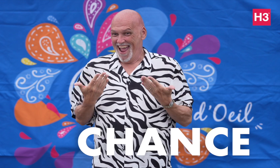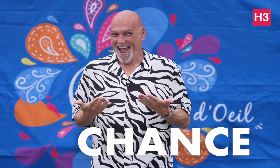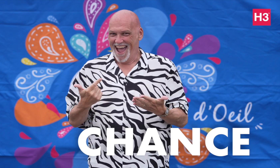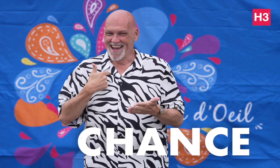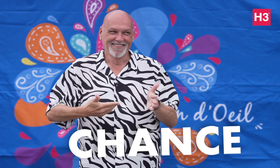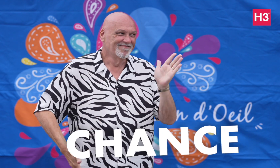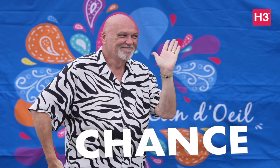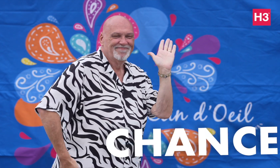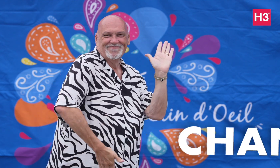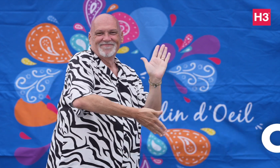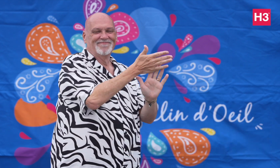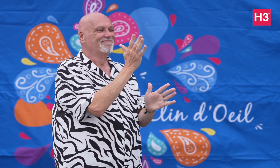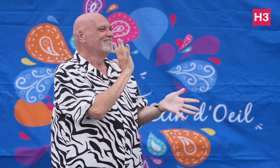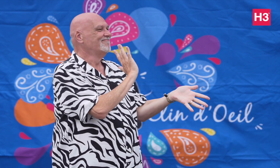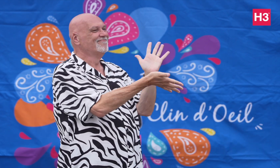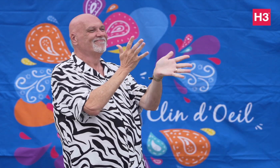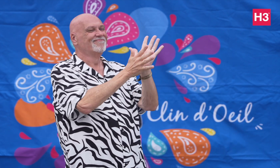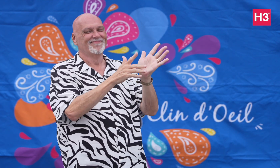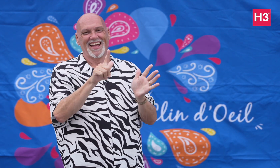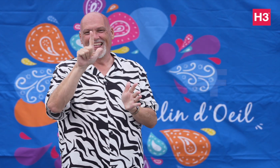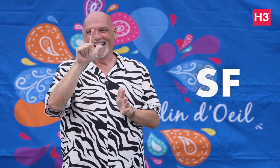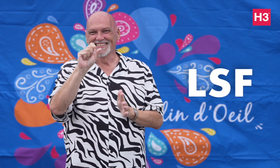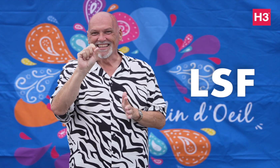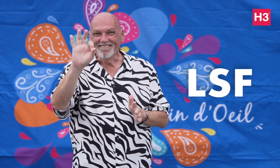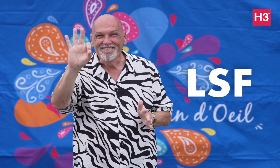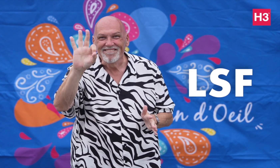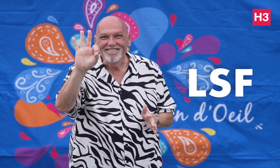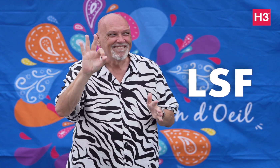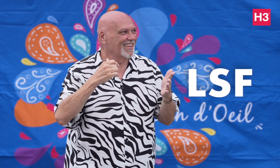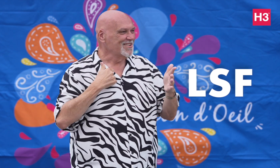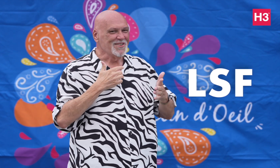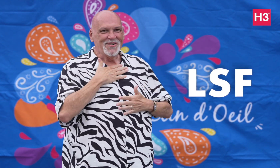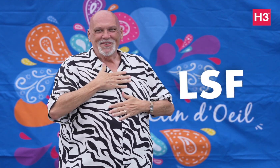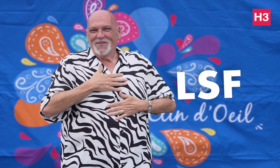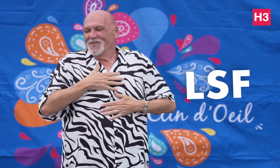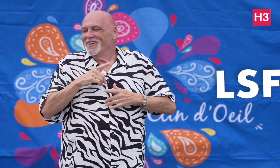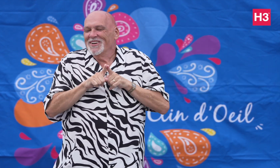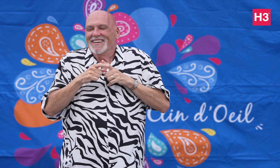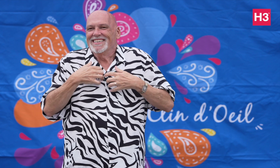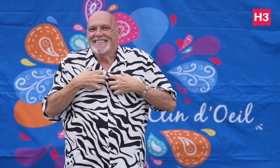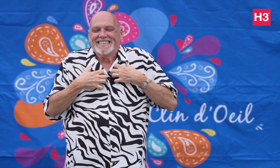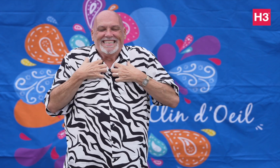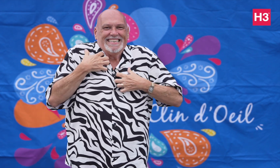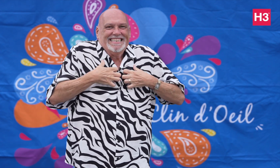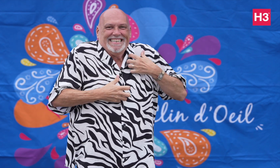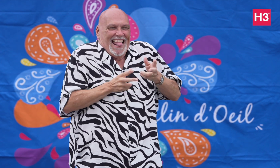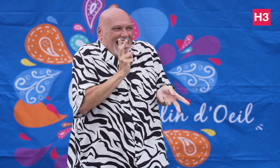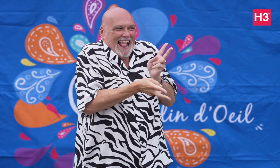Now, I’m off to interact with others in LSF!